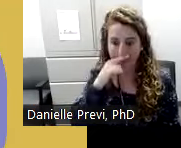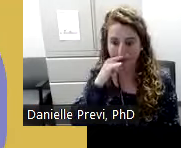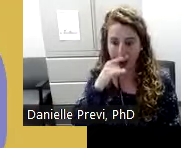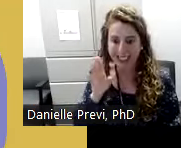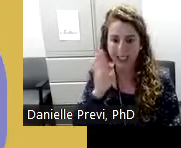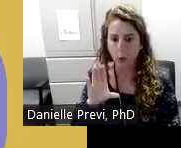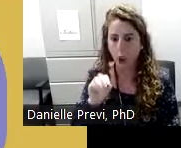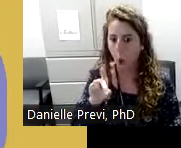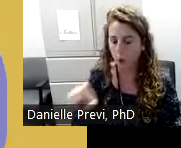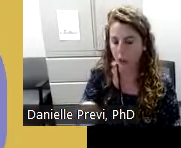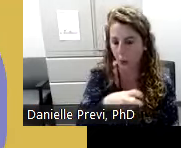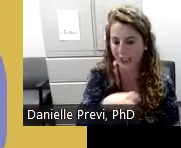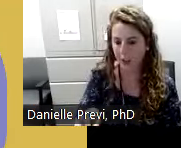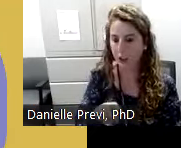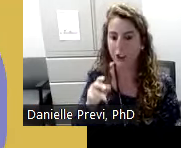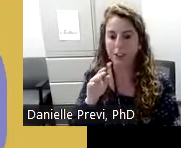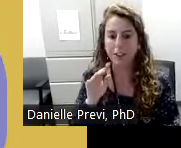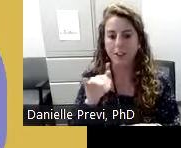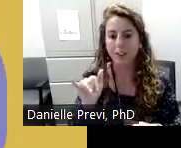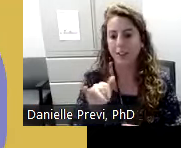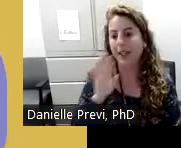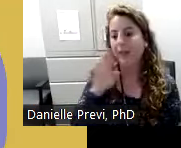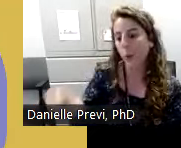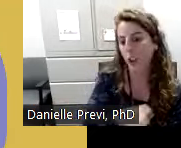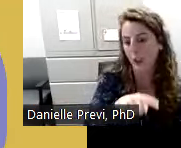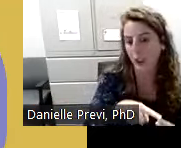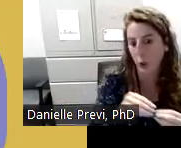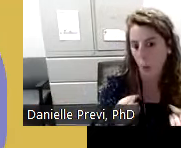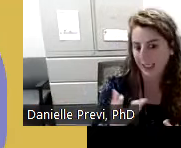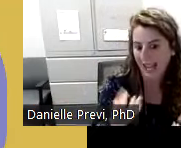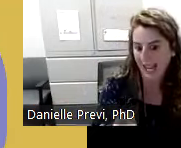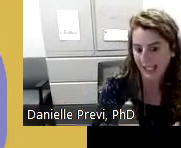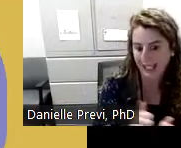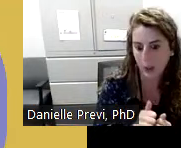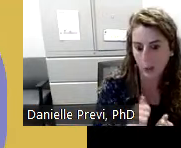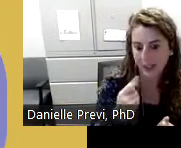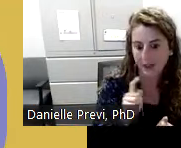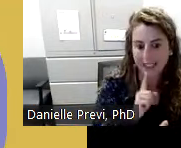and I have to recognize the deaf and hard of hearing patients will code switch. They will